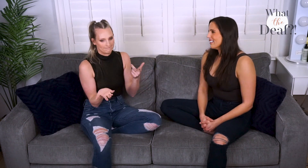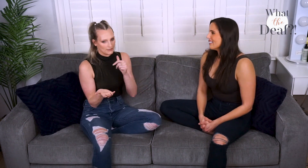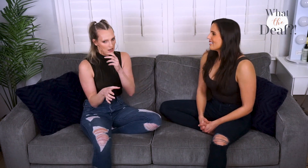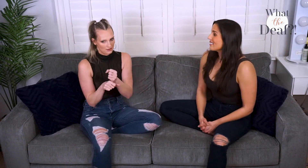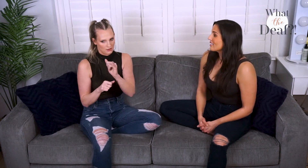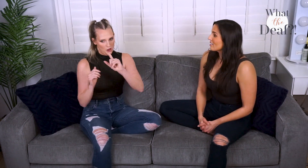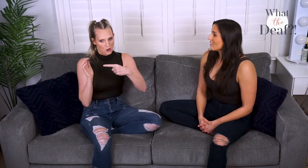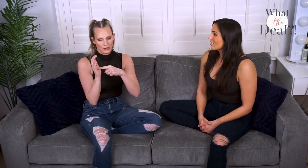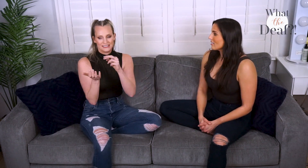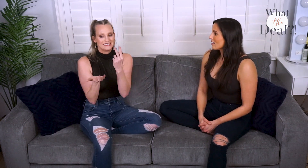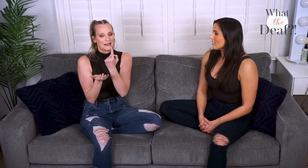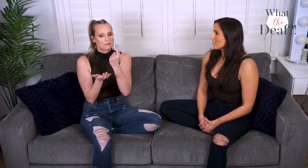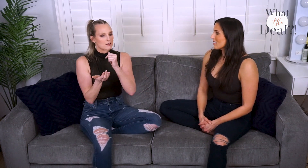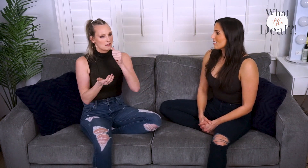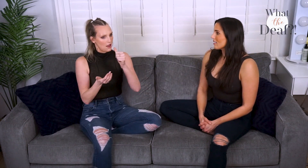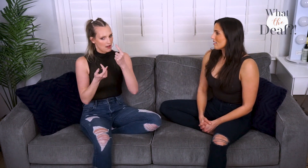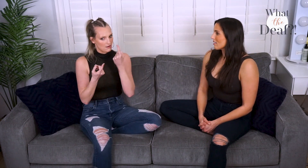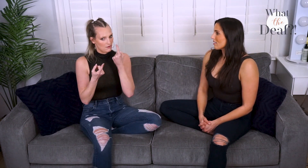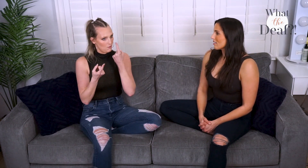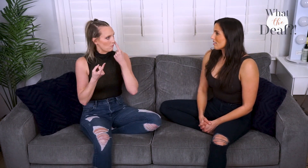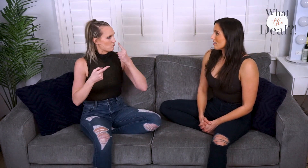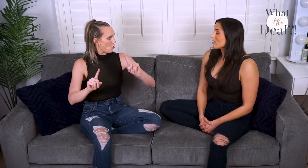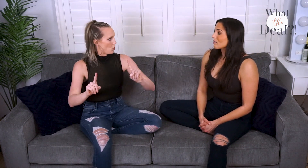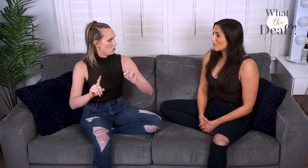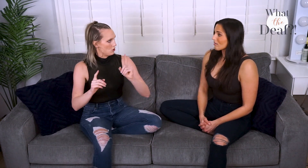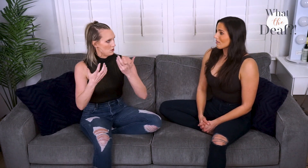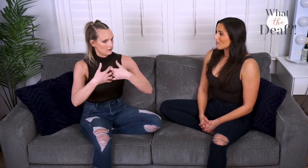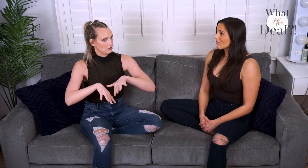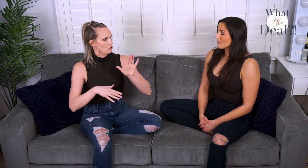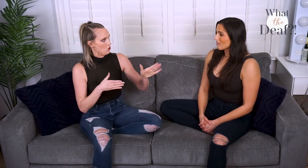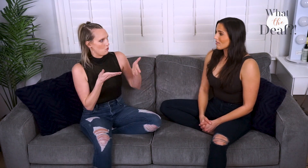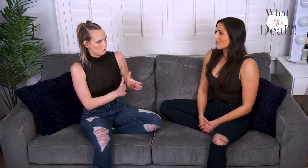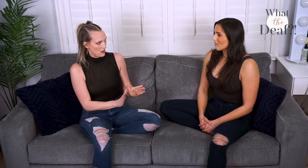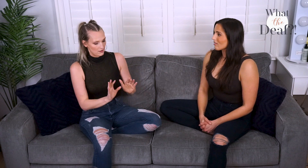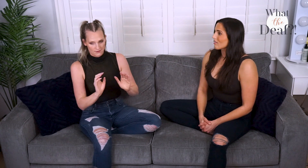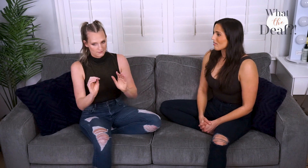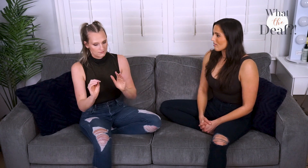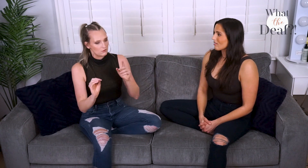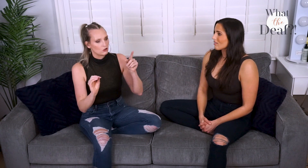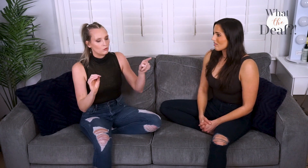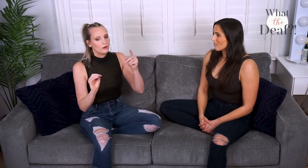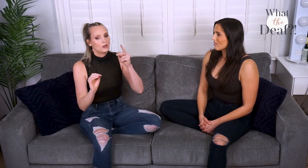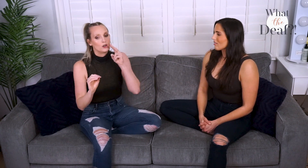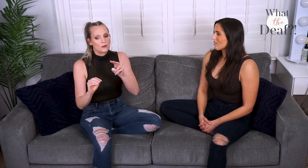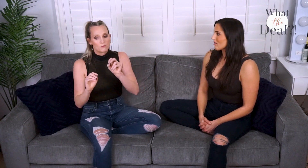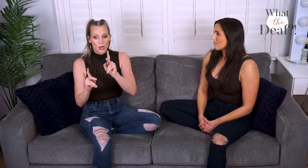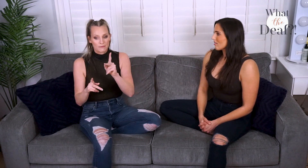you know. So maybe you didn't get a job or a role, it didn't work out in your favor,